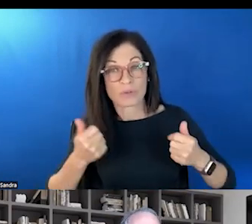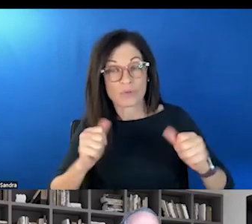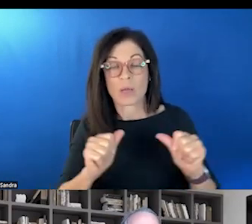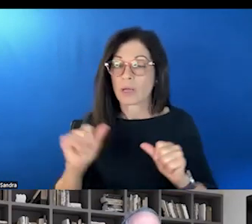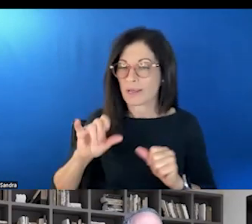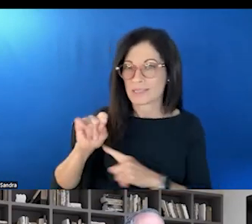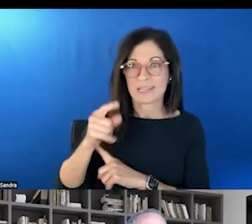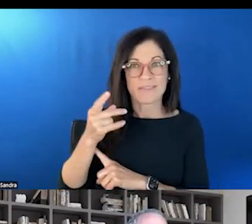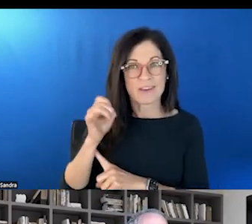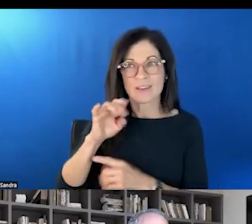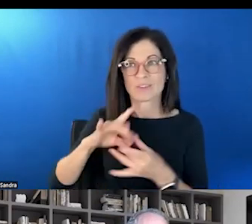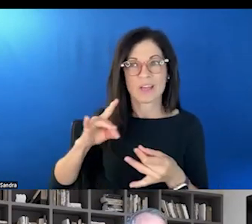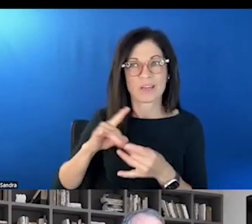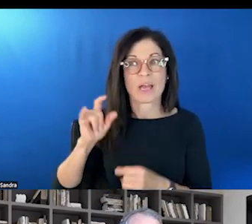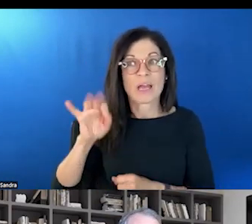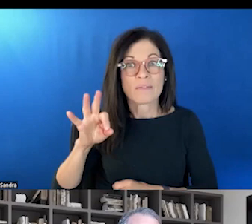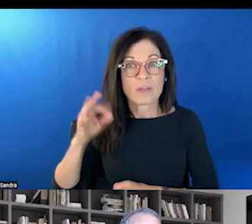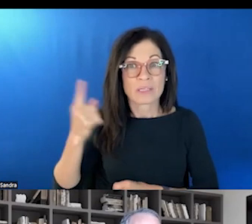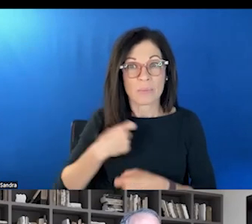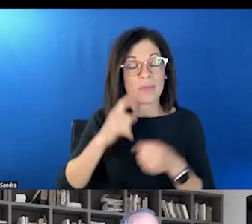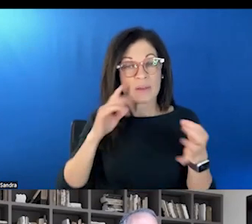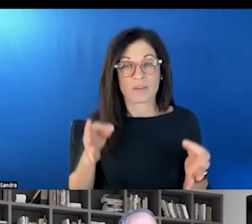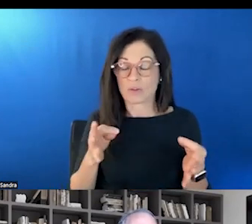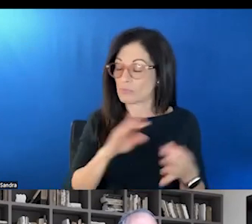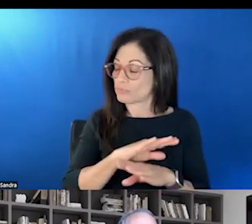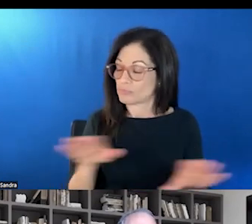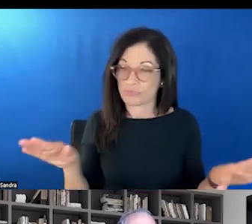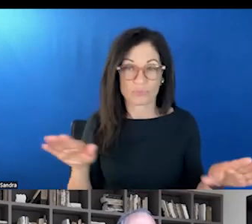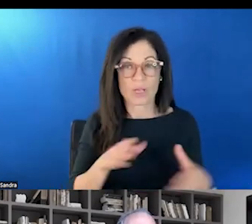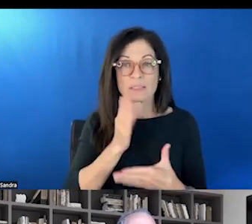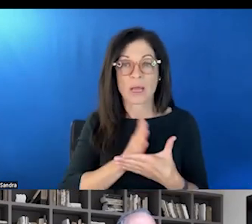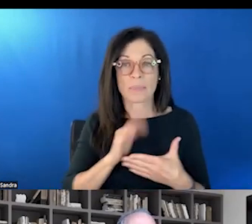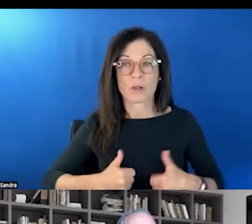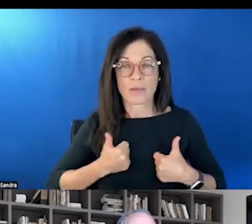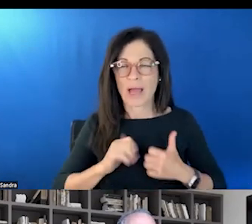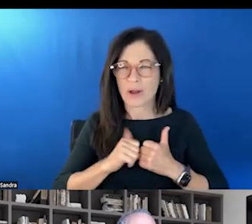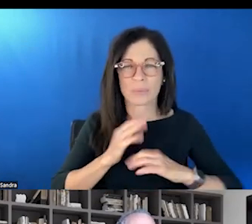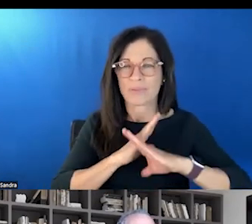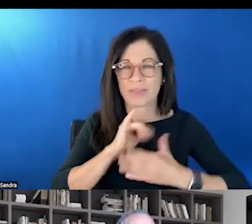IF SOMEONE HAS MADE THE DECISION TO END THEIR LIFE, HOW DO YOU STOP THAT FROM OCCURRING?